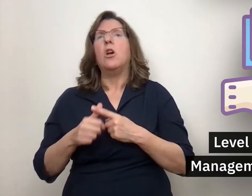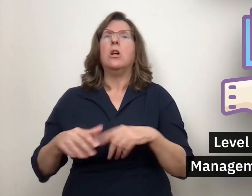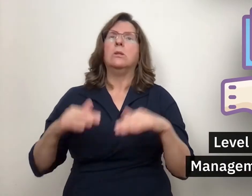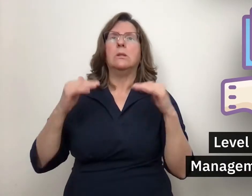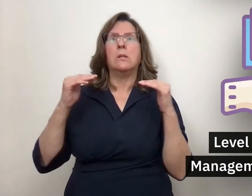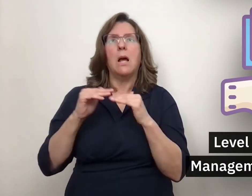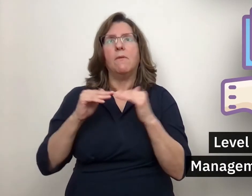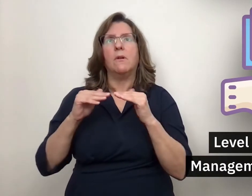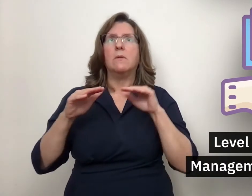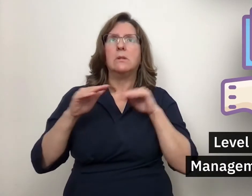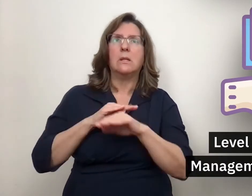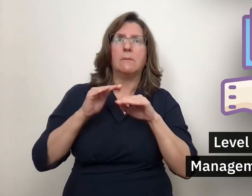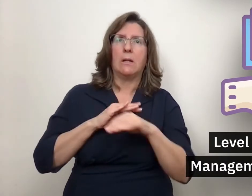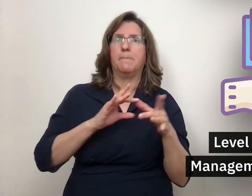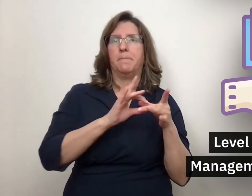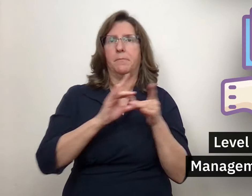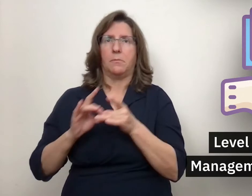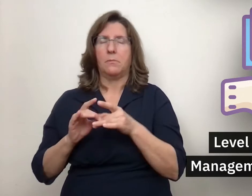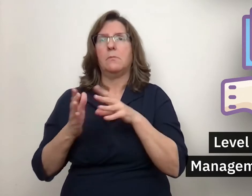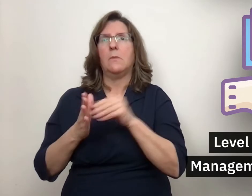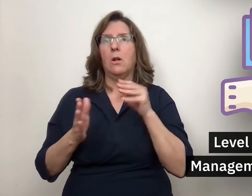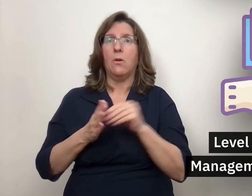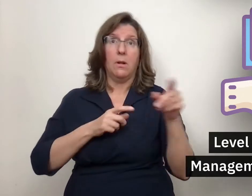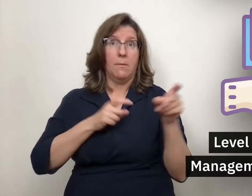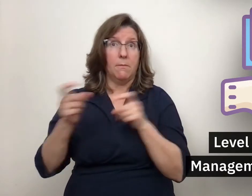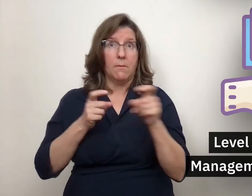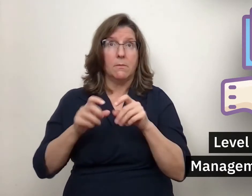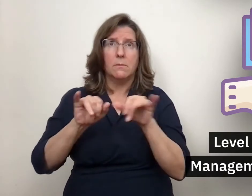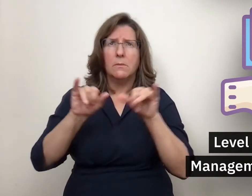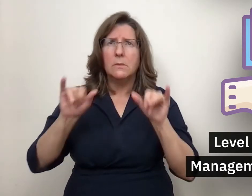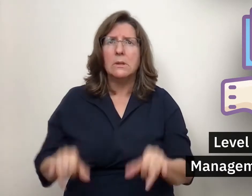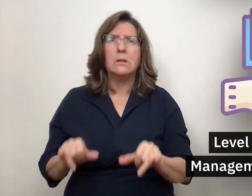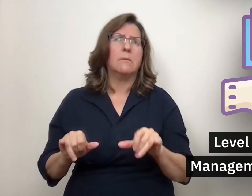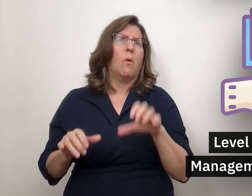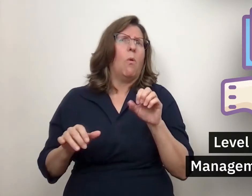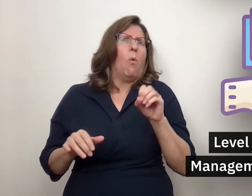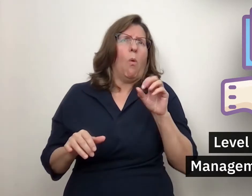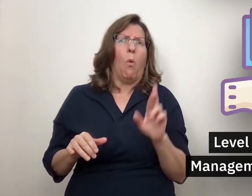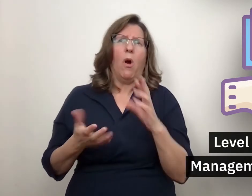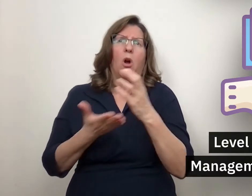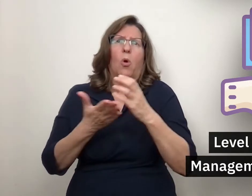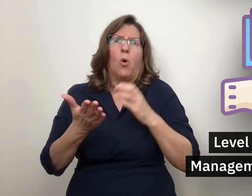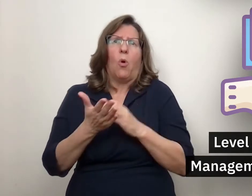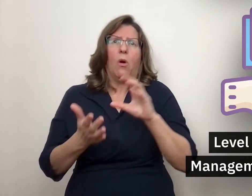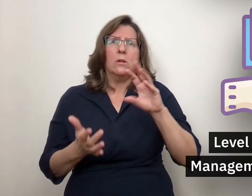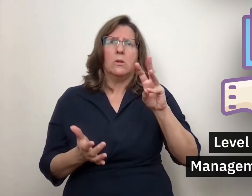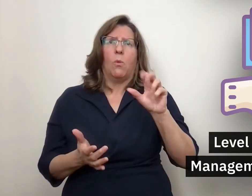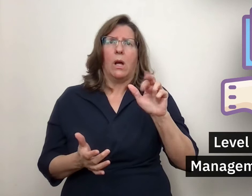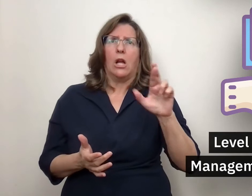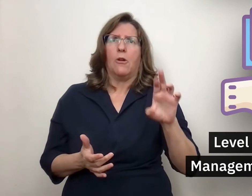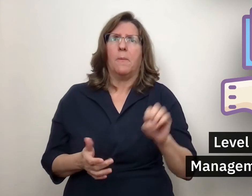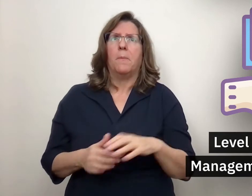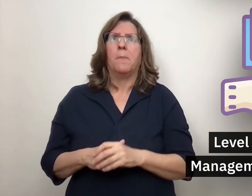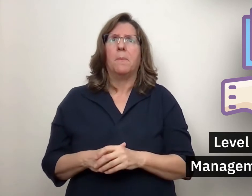The first level of accessibility relates to the learning management system or the courseware.